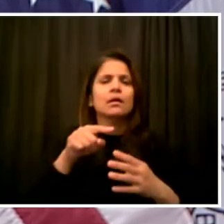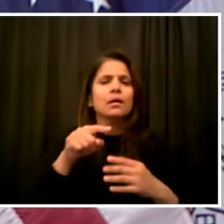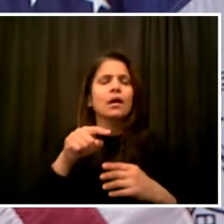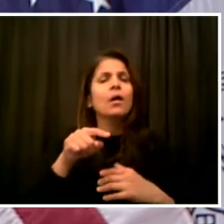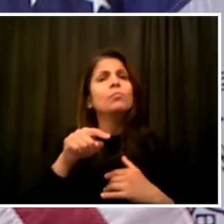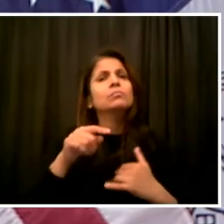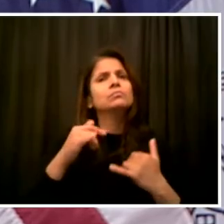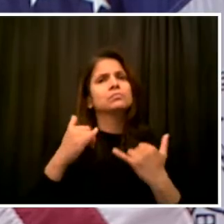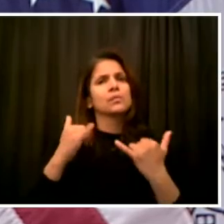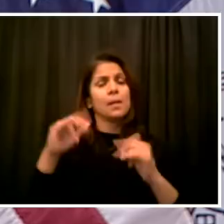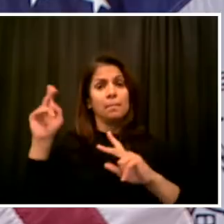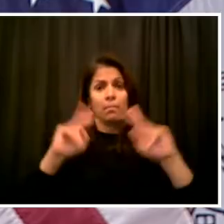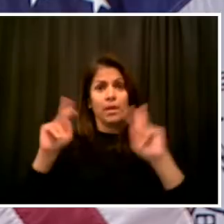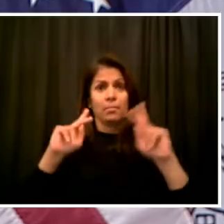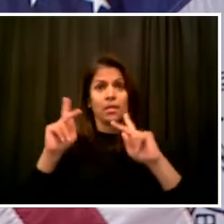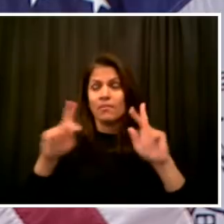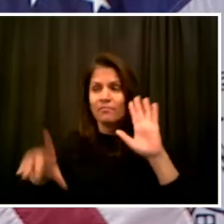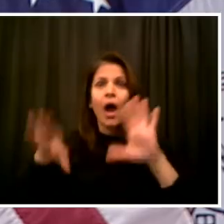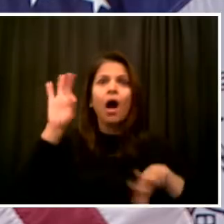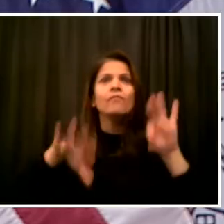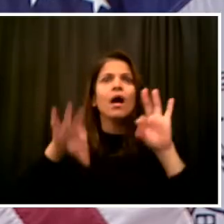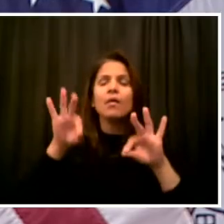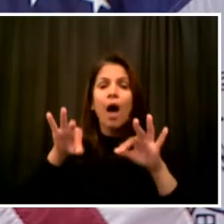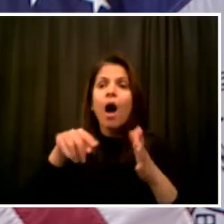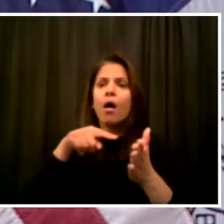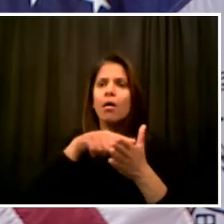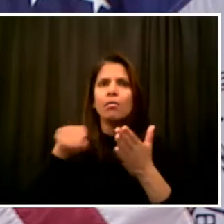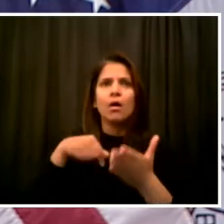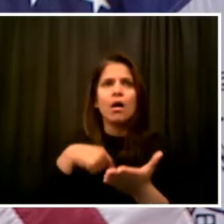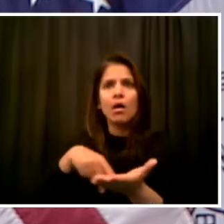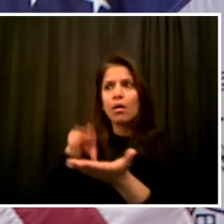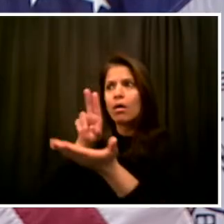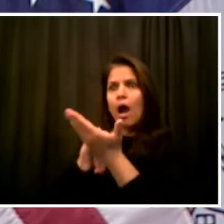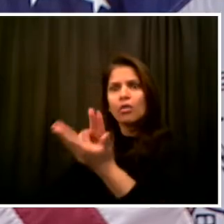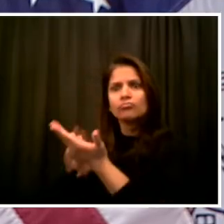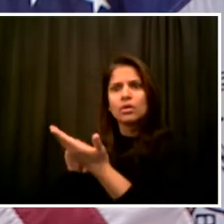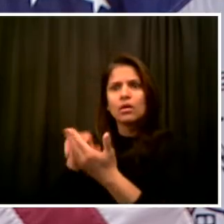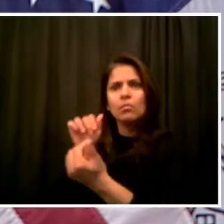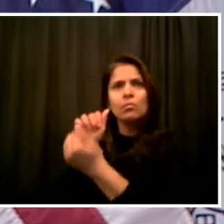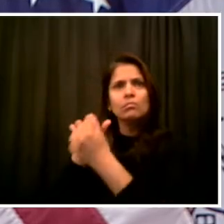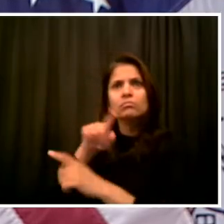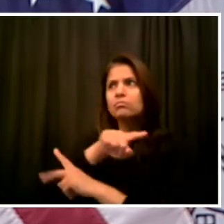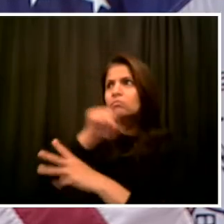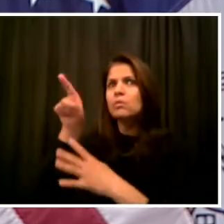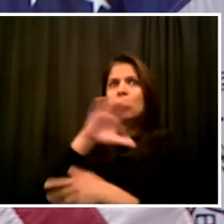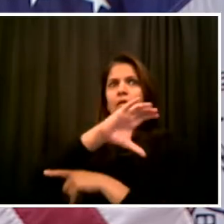AND OBVIOUSLY THE FOKLS HOW DO OUR CONTRACTING AND THE FOLKS WHO DID TH EEFRTFO PTOUT